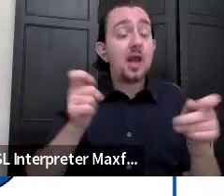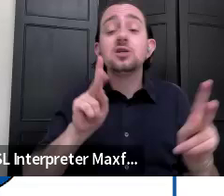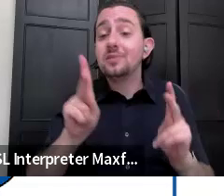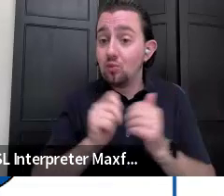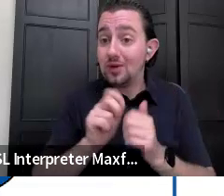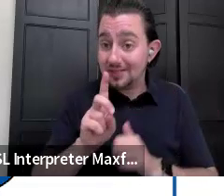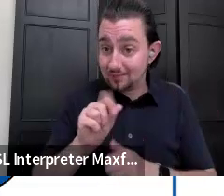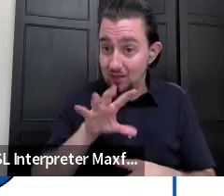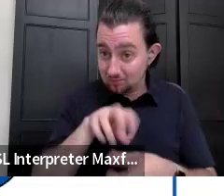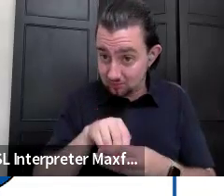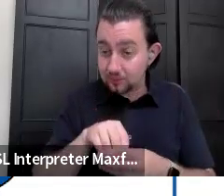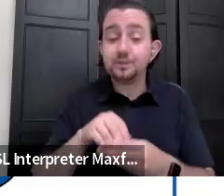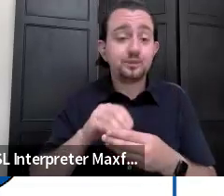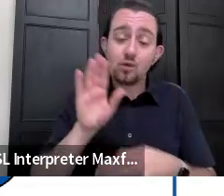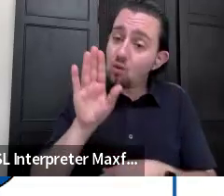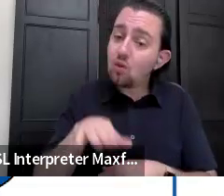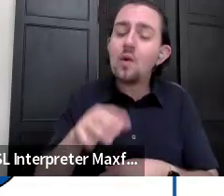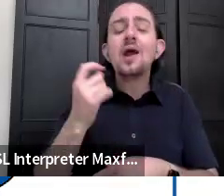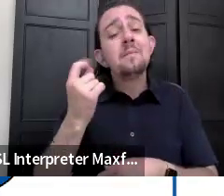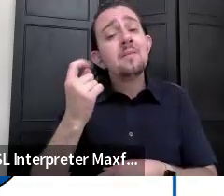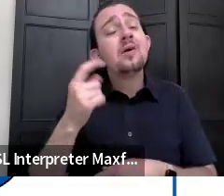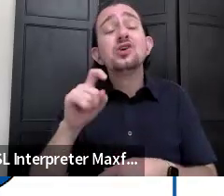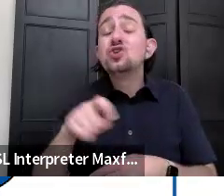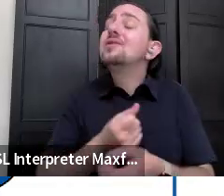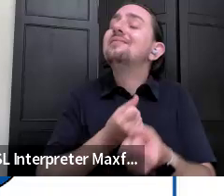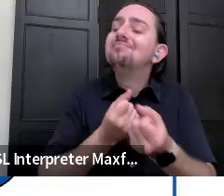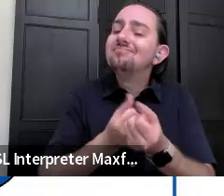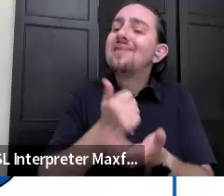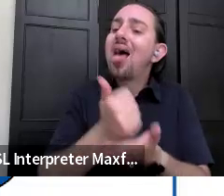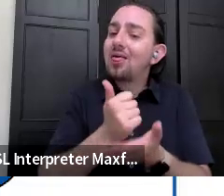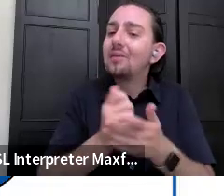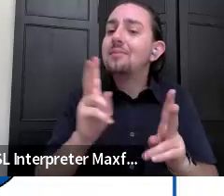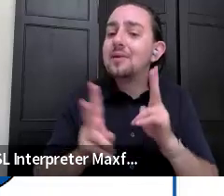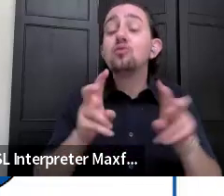supposed to be trying to help people transition from institutional living to the community.